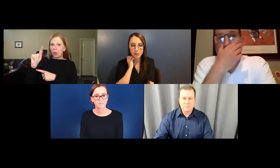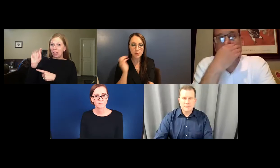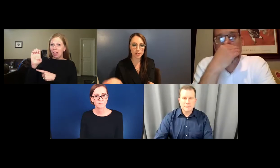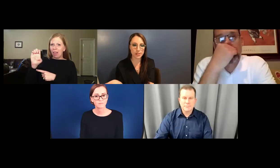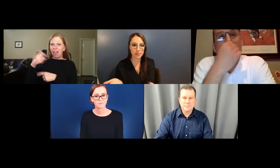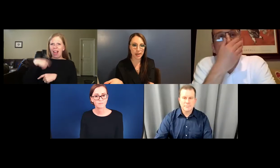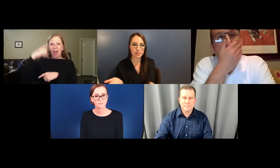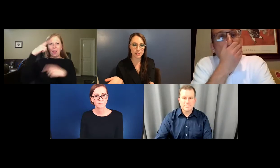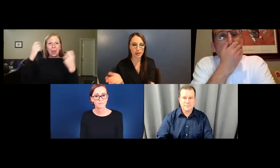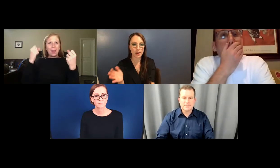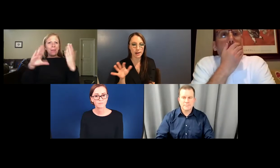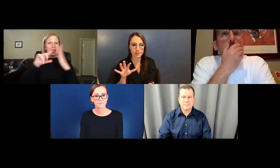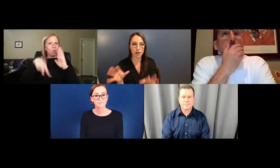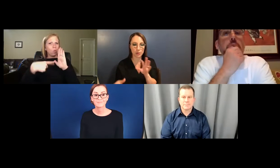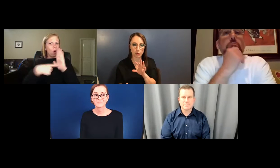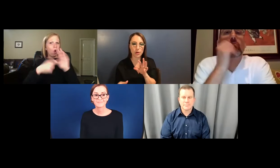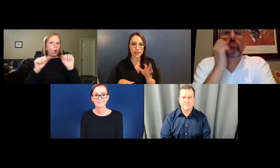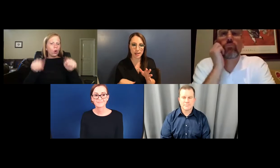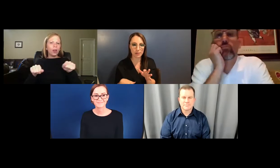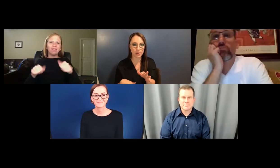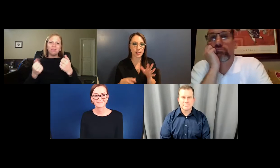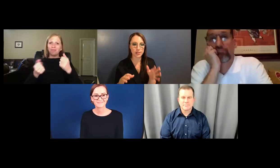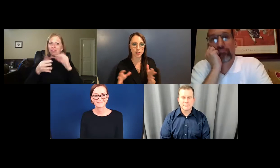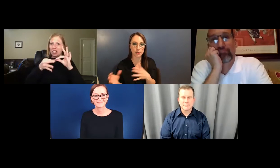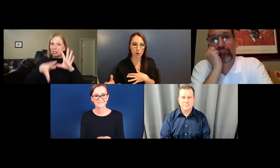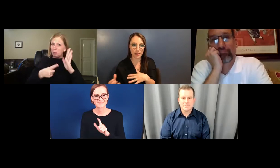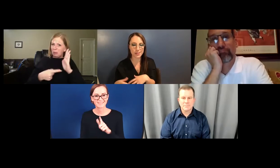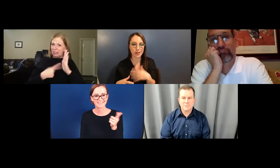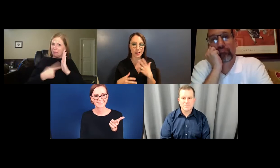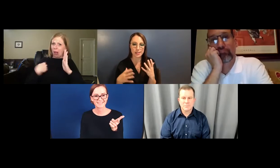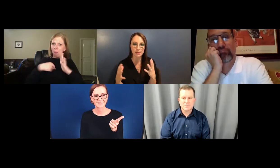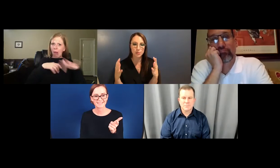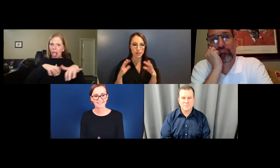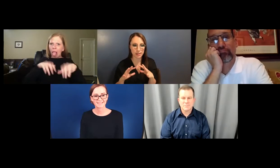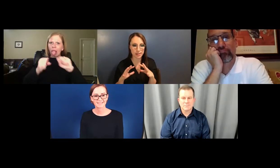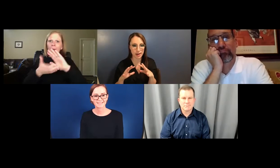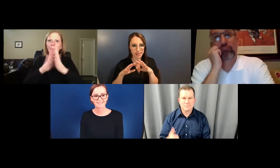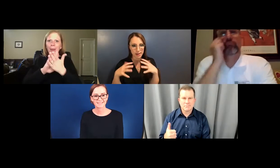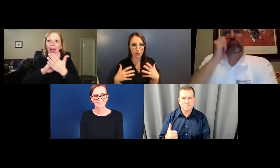Interpreters sometimes take on the role as an advocate in certain moments, but a lot of times we kind of stay